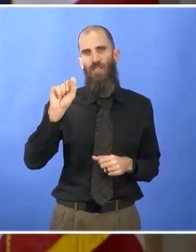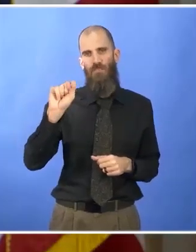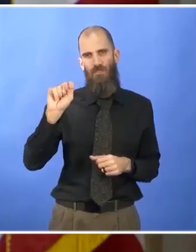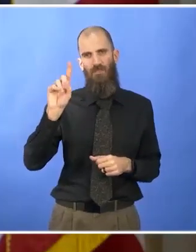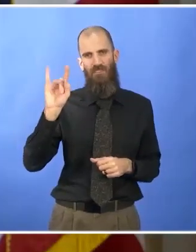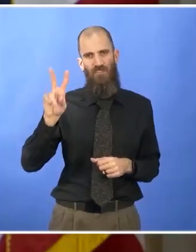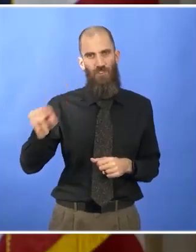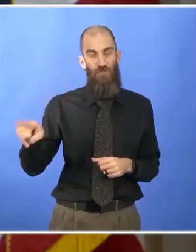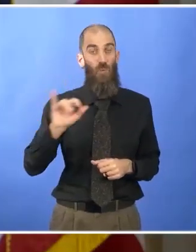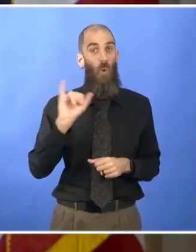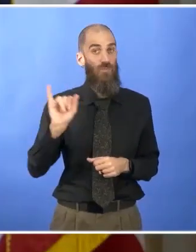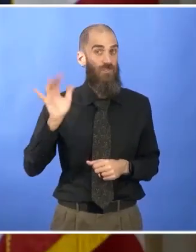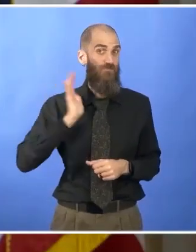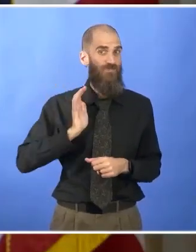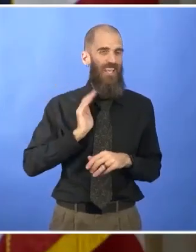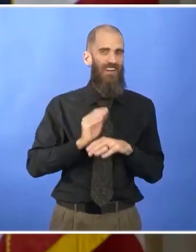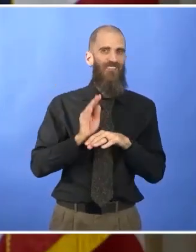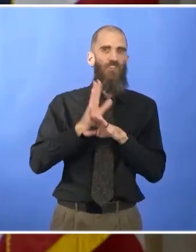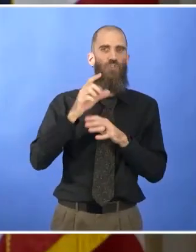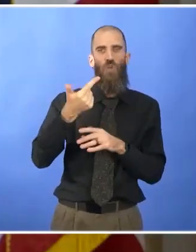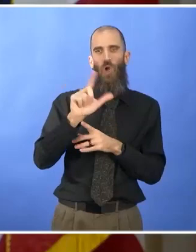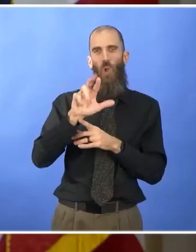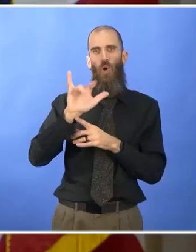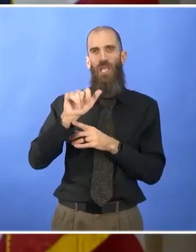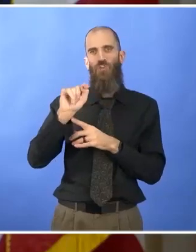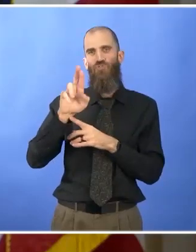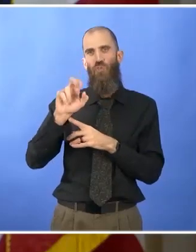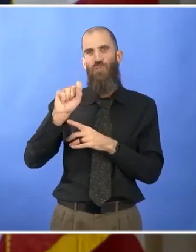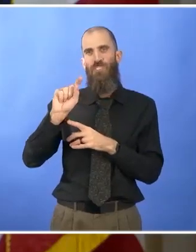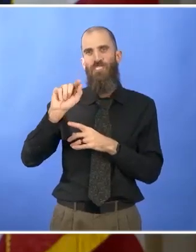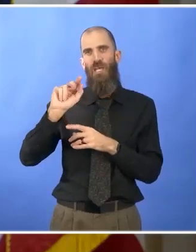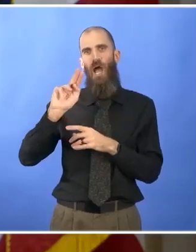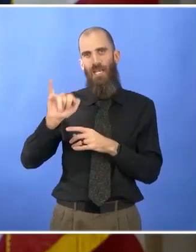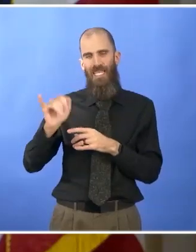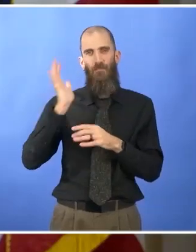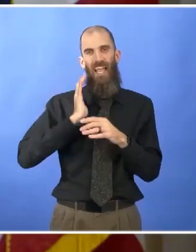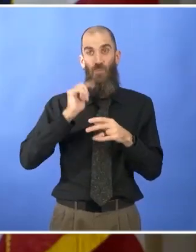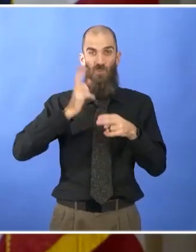BACK WHEN WE CALLED THE EIGHTH FLOOR, THE EIGHTH FLOOR.